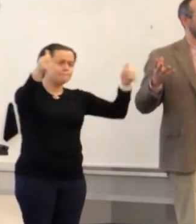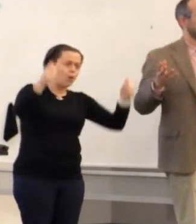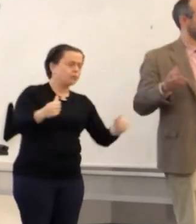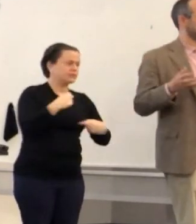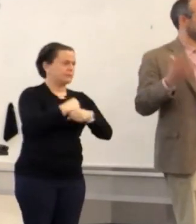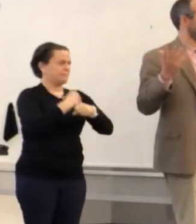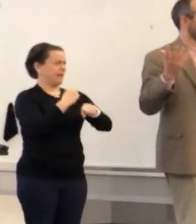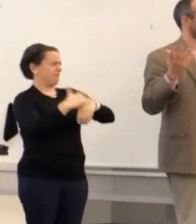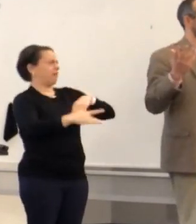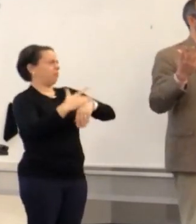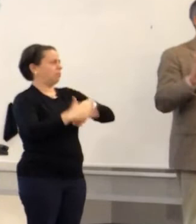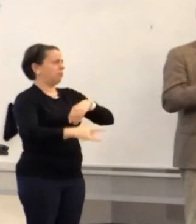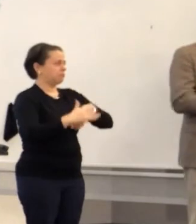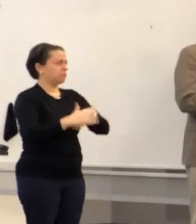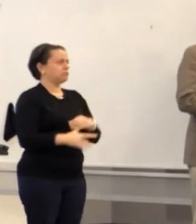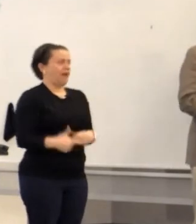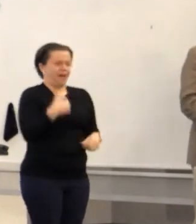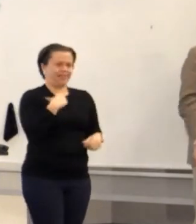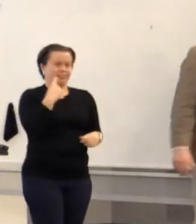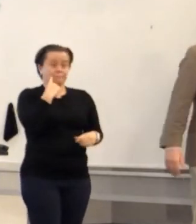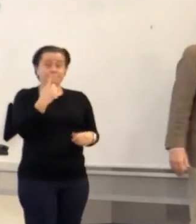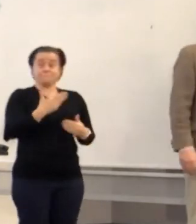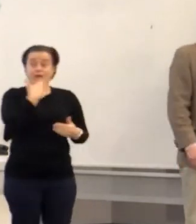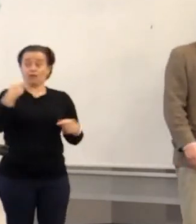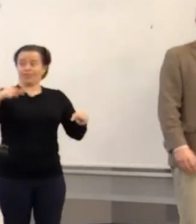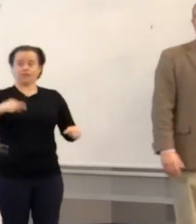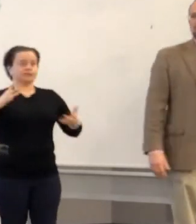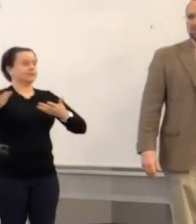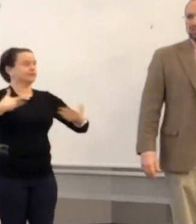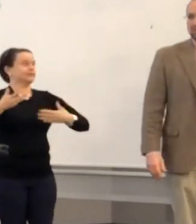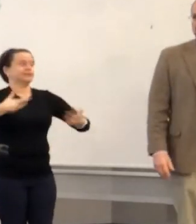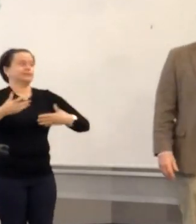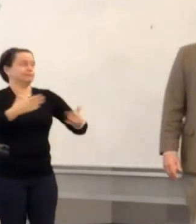I think it's certainly better we spend time here on people's questions.